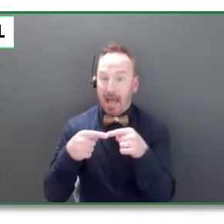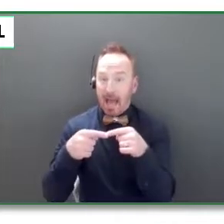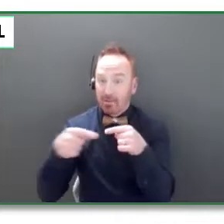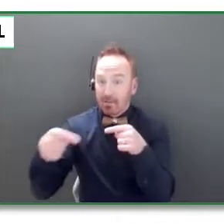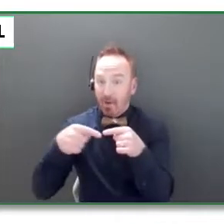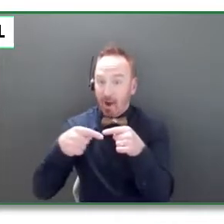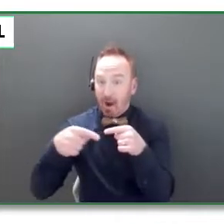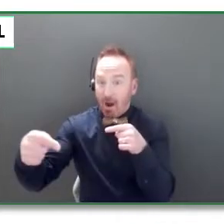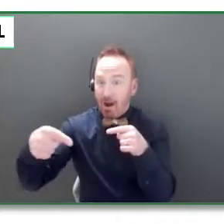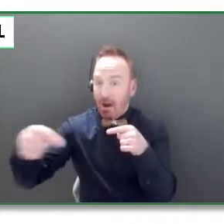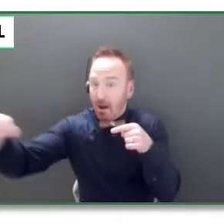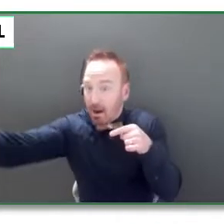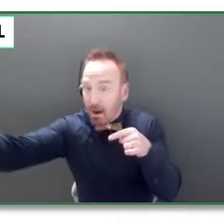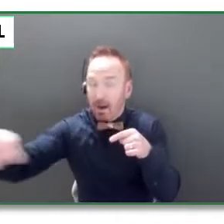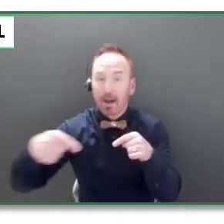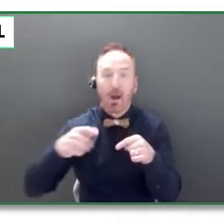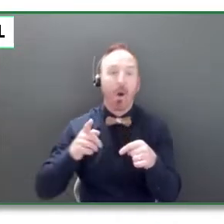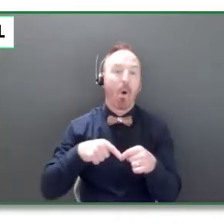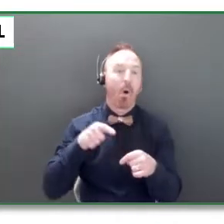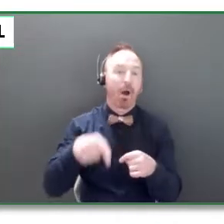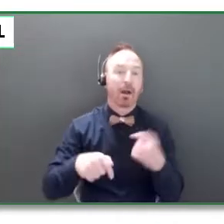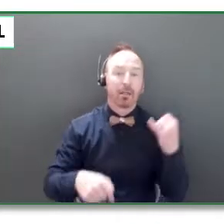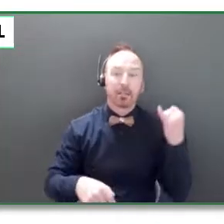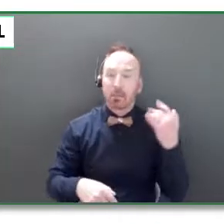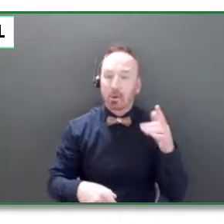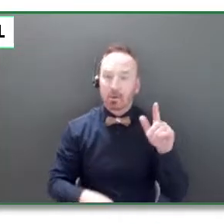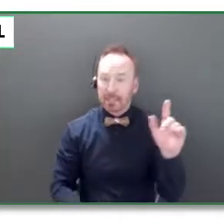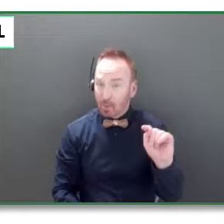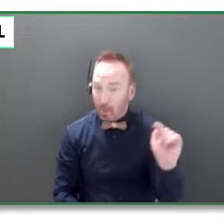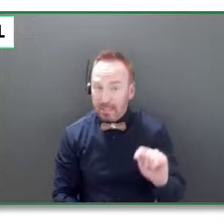and staging area when deciding the challenge level of the trail.